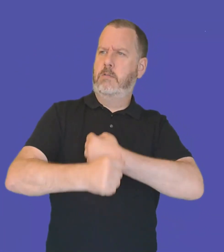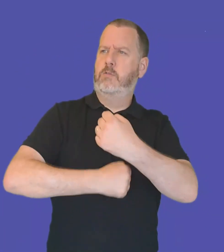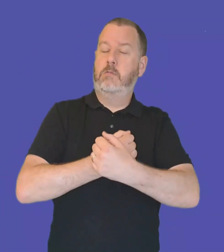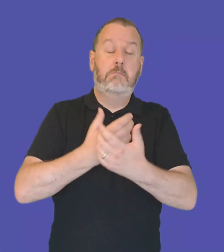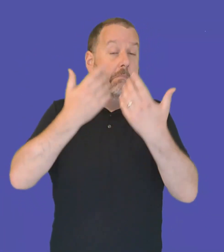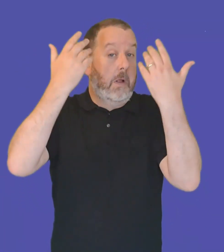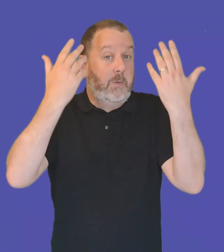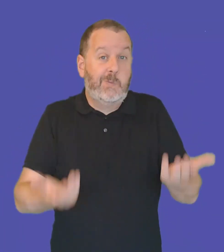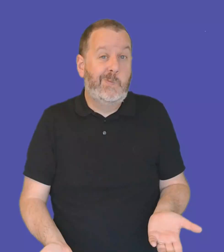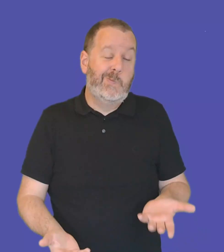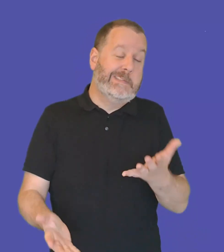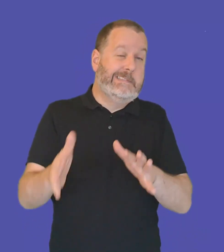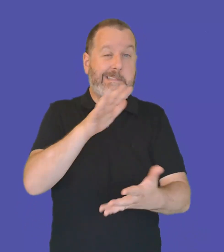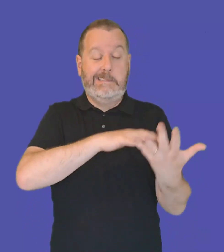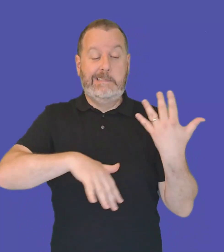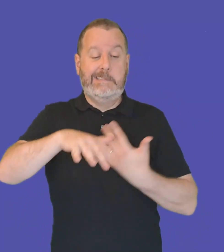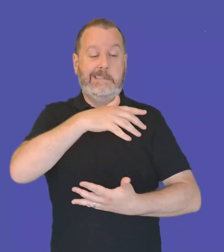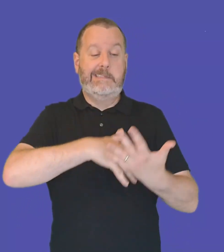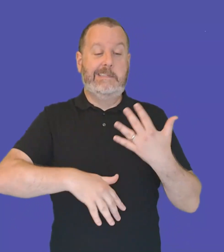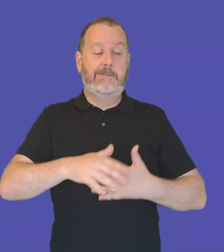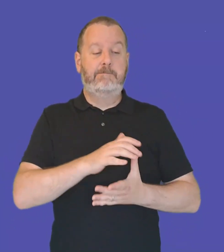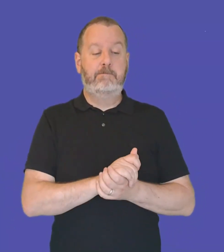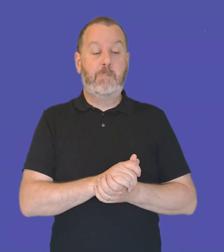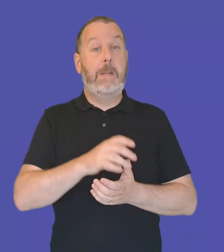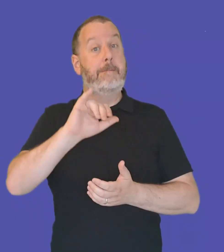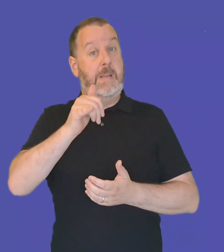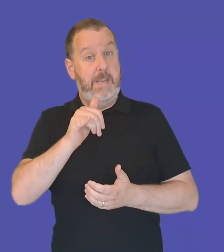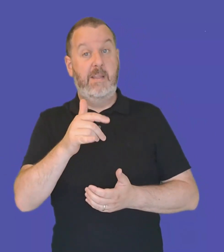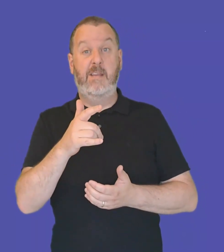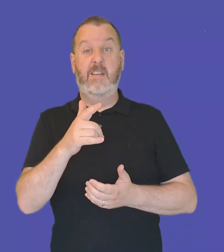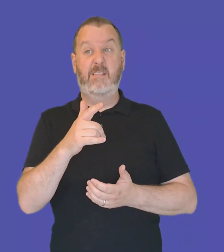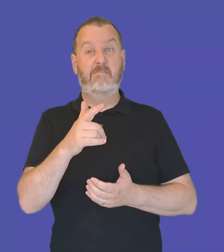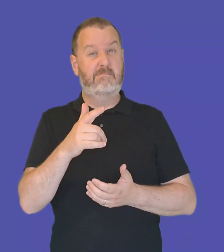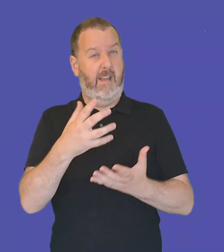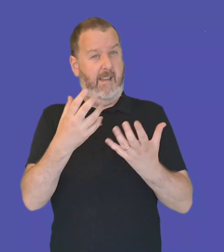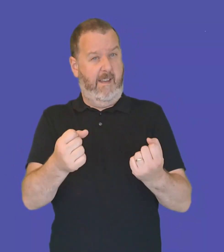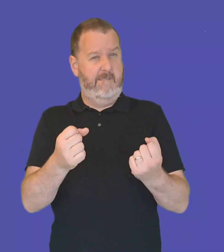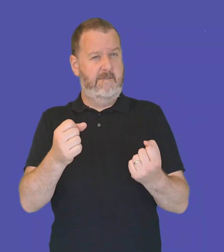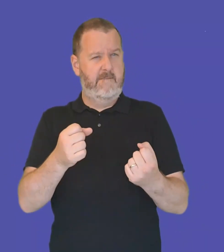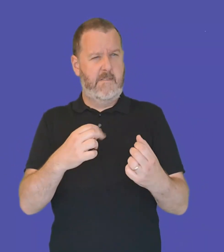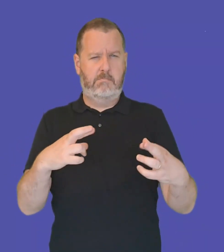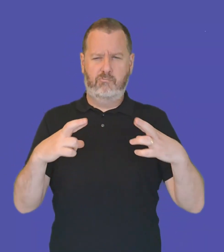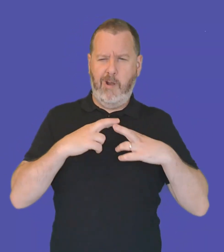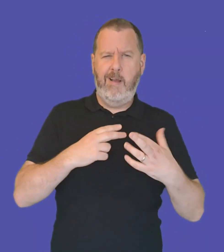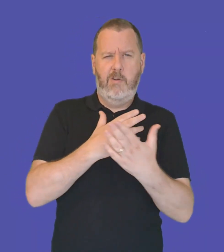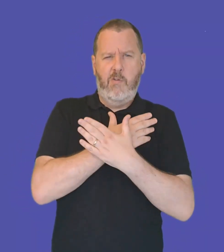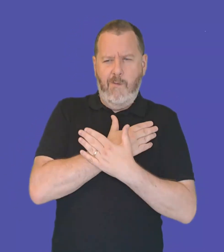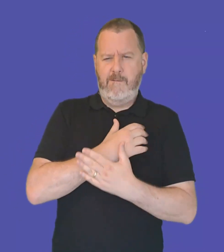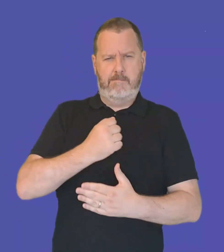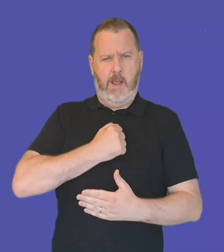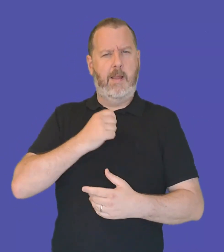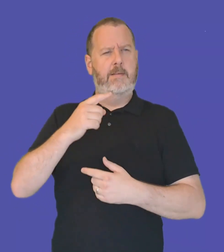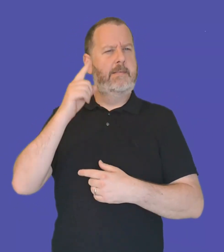It's really hard to say. Maybe it shows that love and pride in